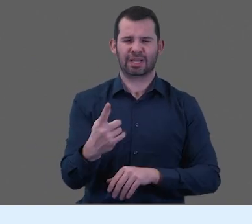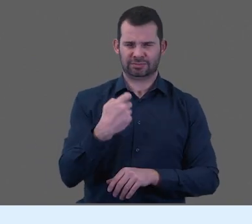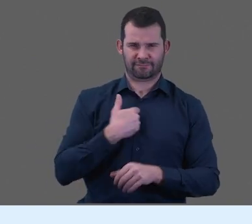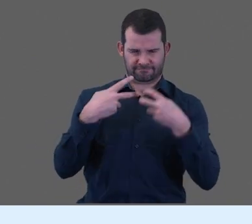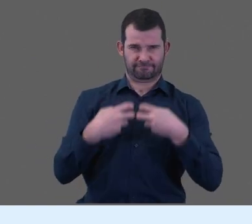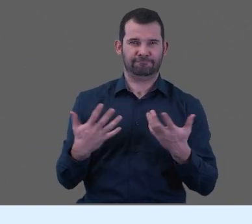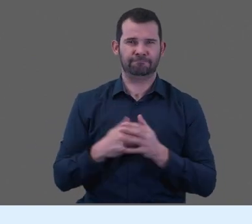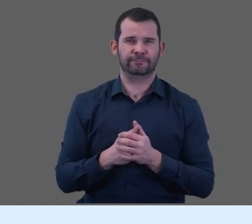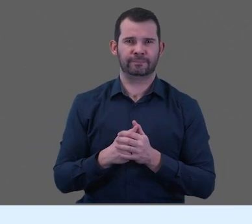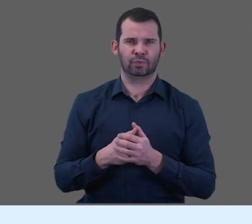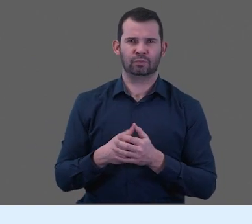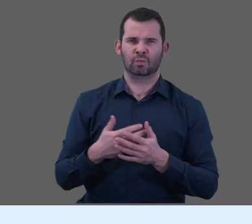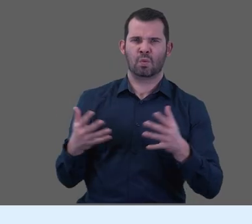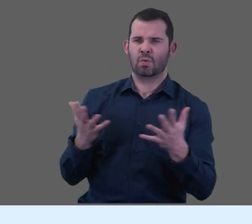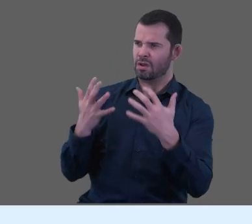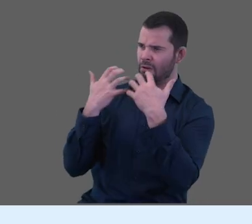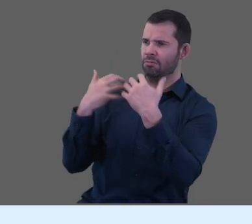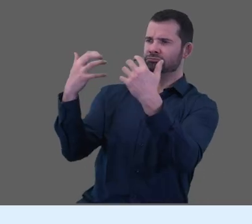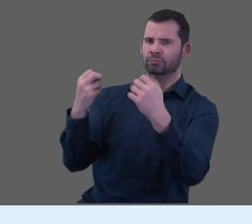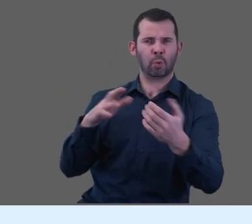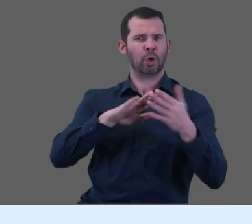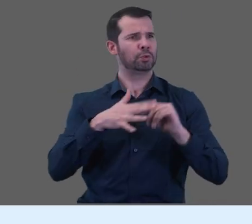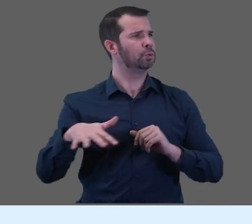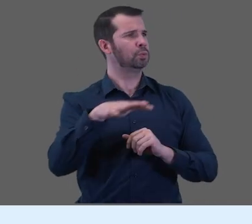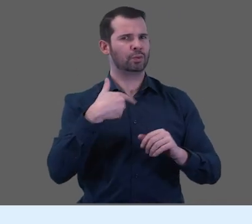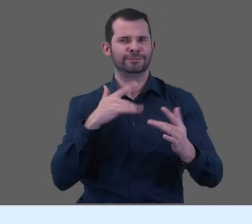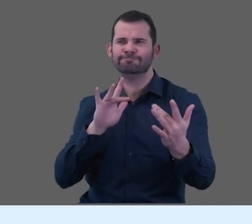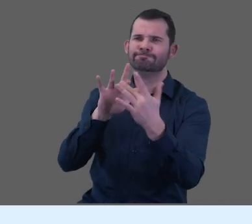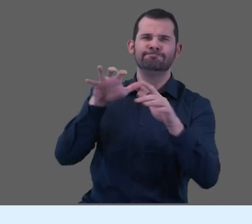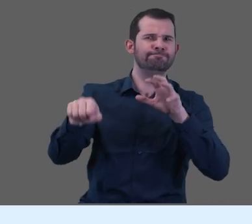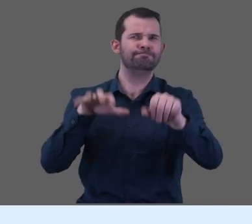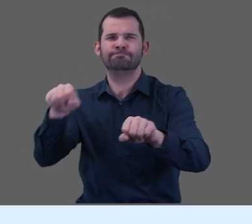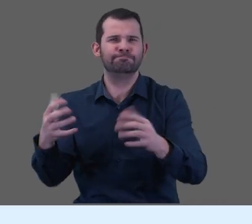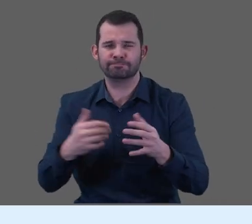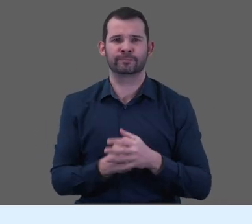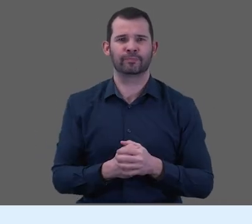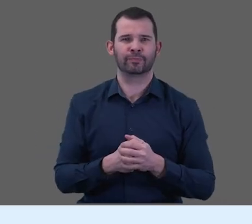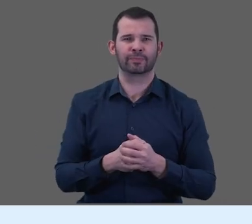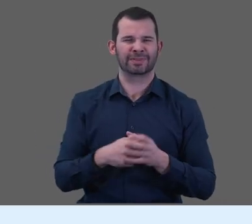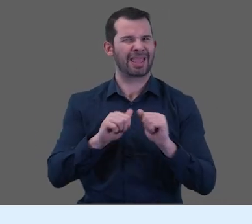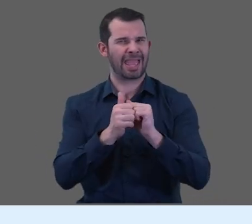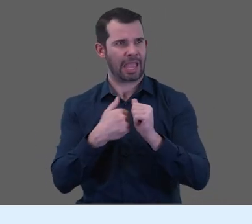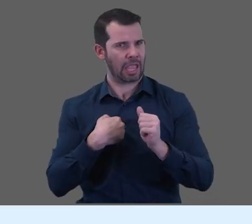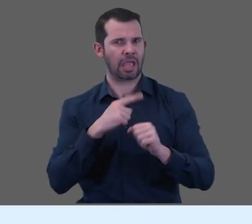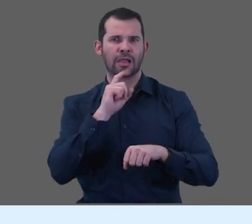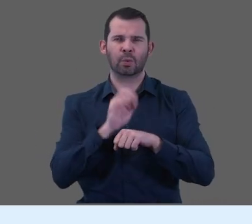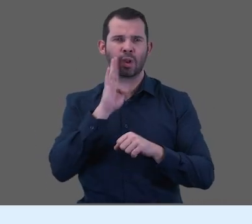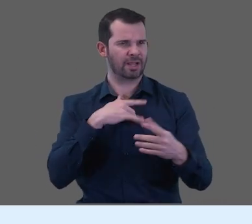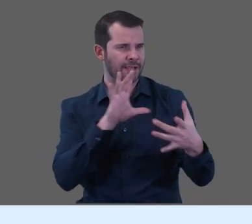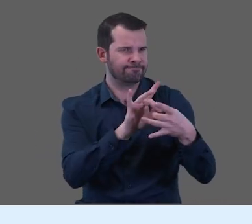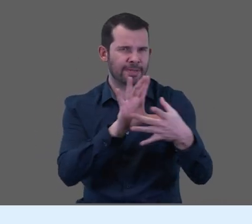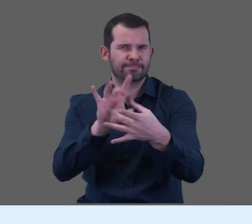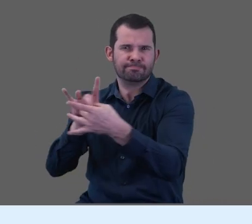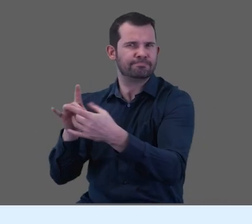Ask yourself, what audiences or communities will I reach? How will I connect with them?